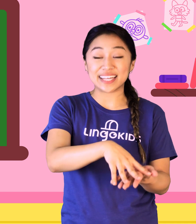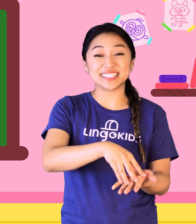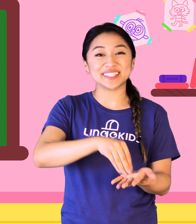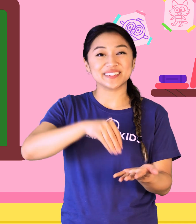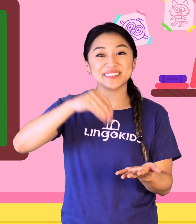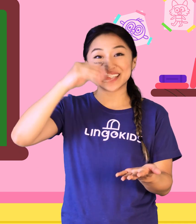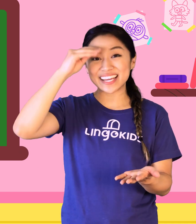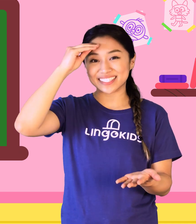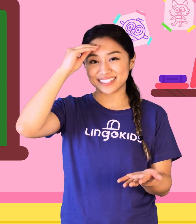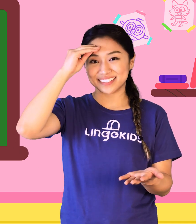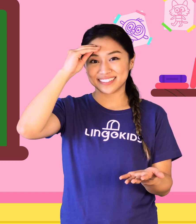and do this.